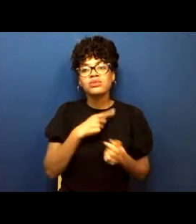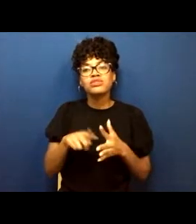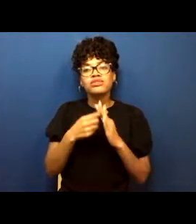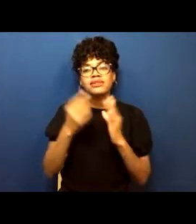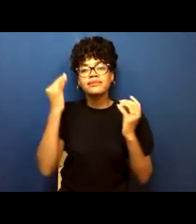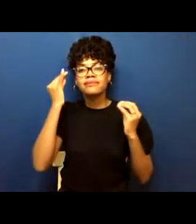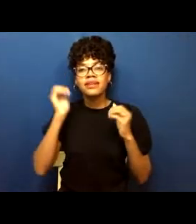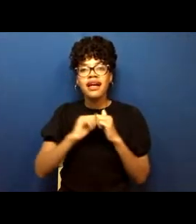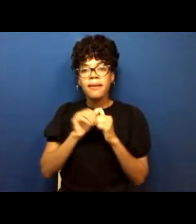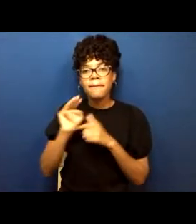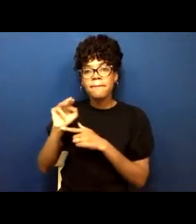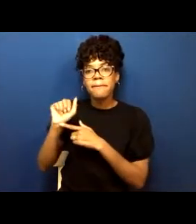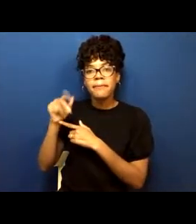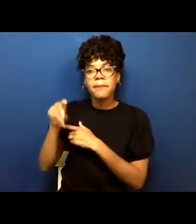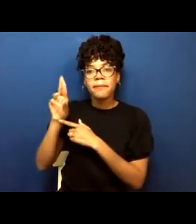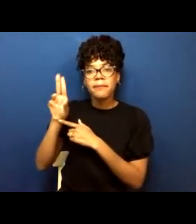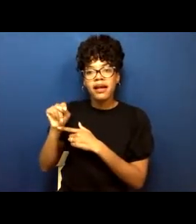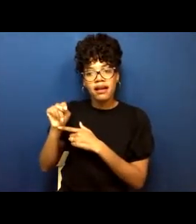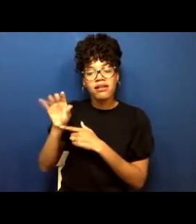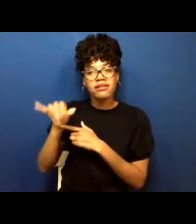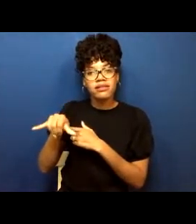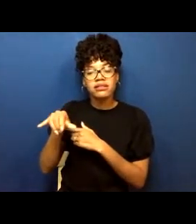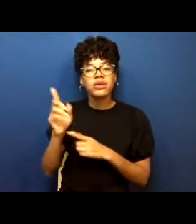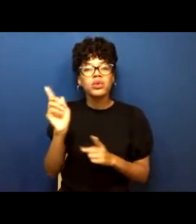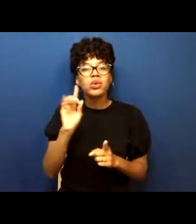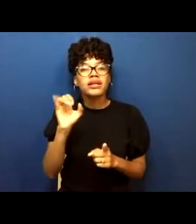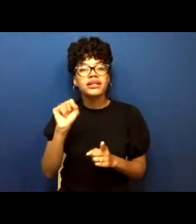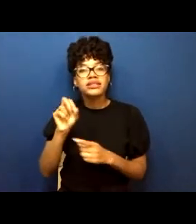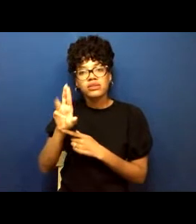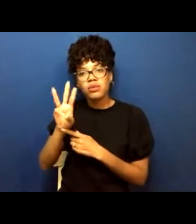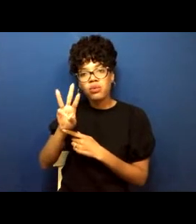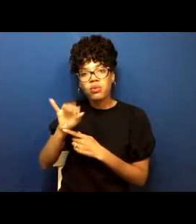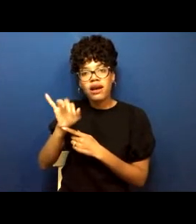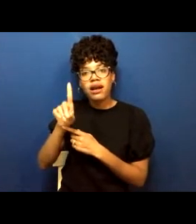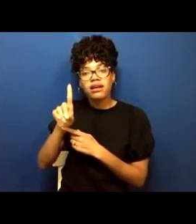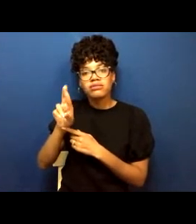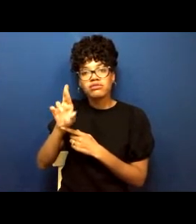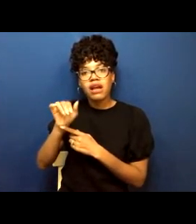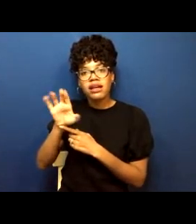or where is wild rice on the landscape. And this allows us to have a better sense